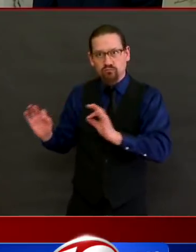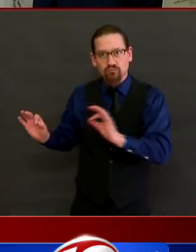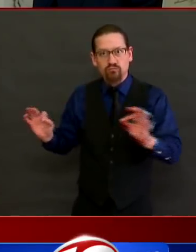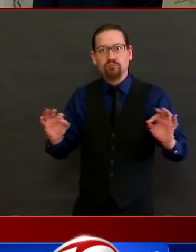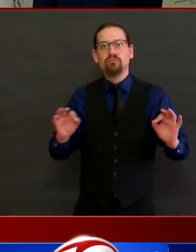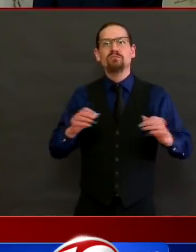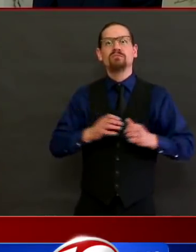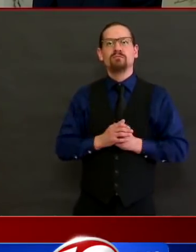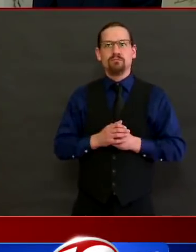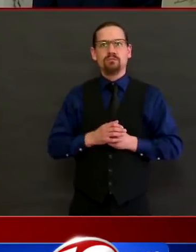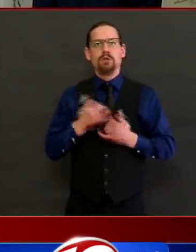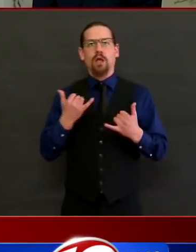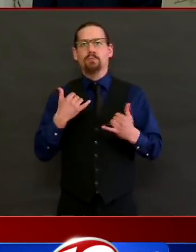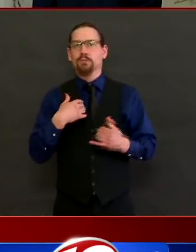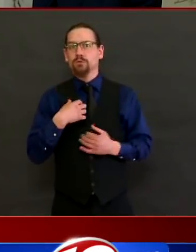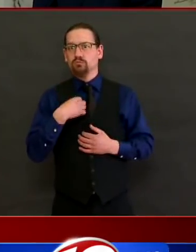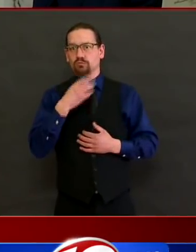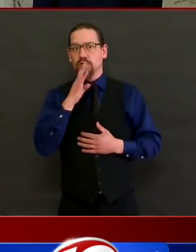NOW WORKING FULL-TIME, IF YOU